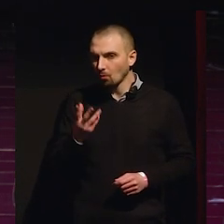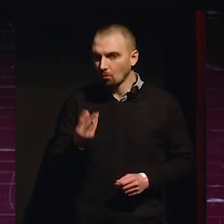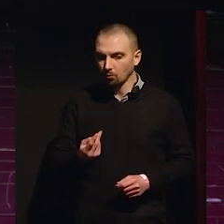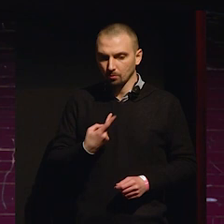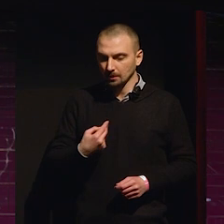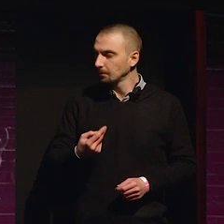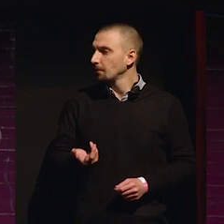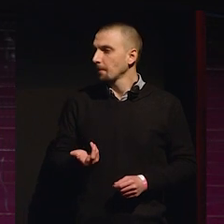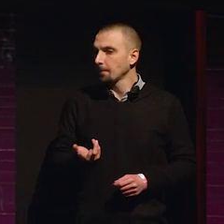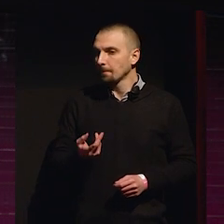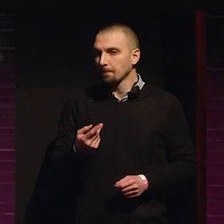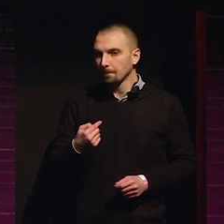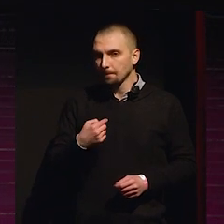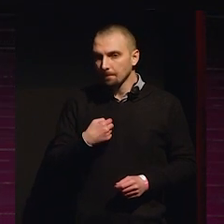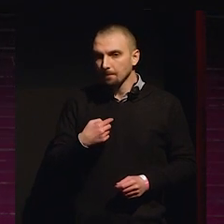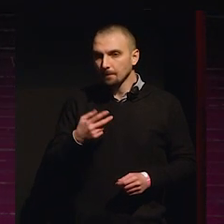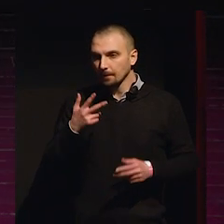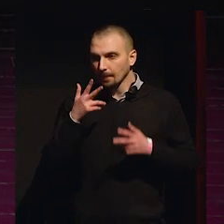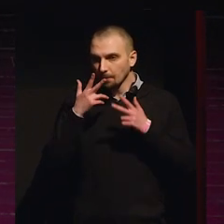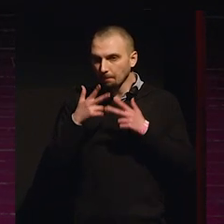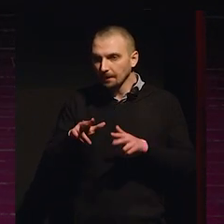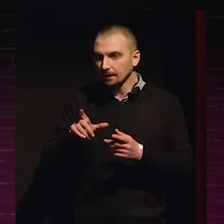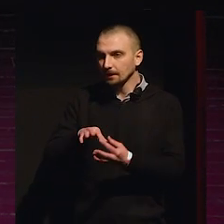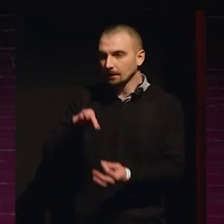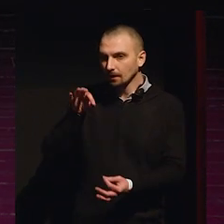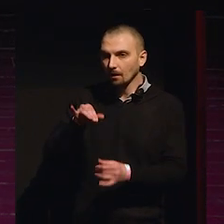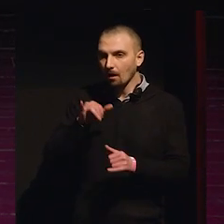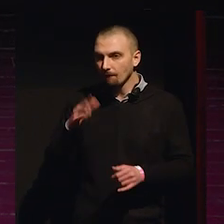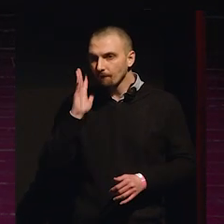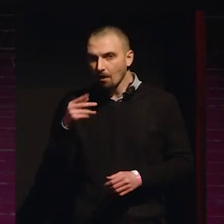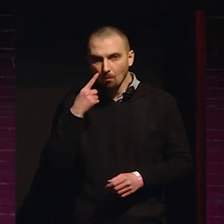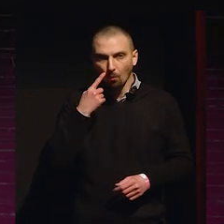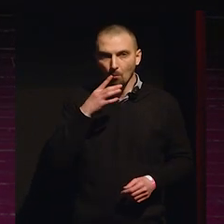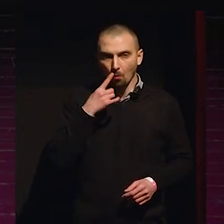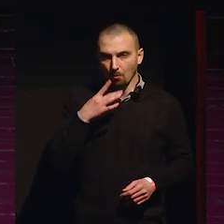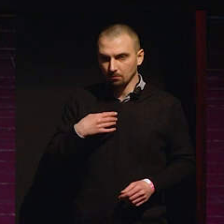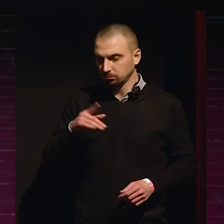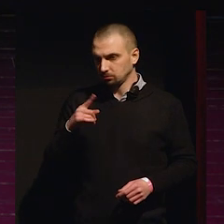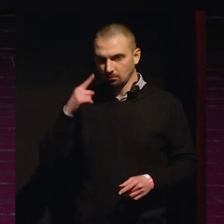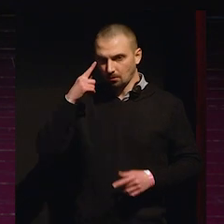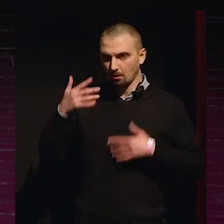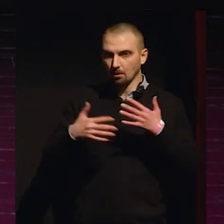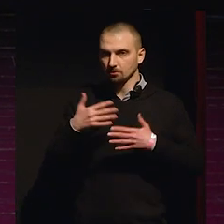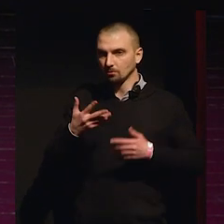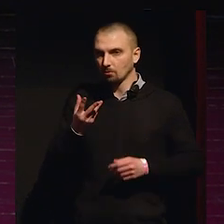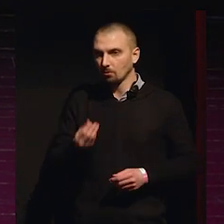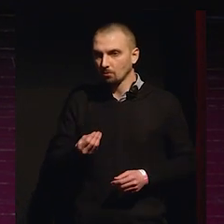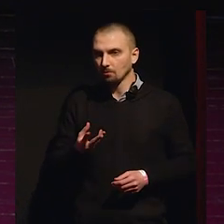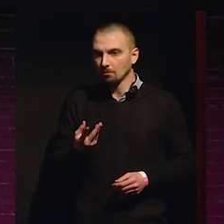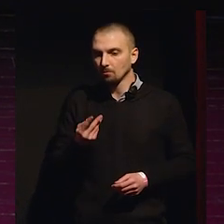Because very often, I couldn’t see the people who are like me throughout my life, and this was a very tough process for me.